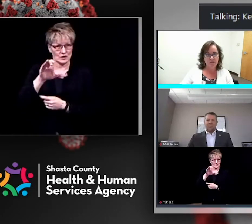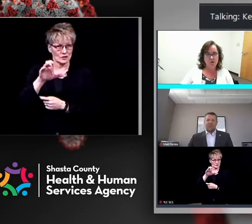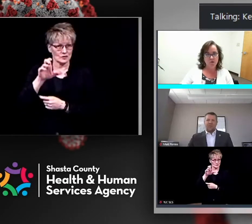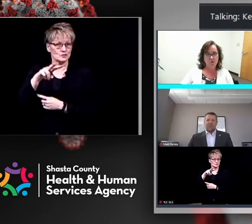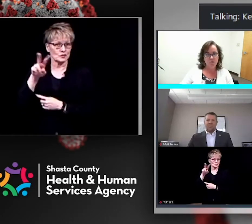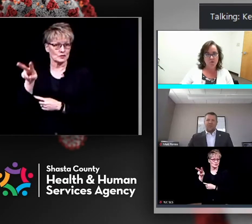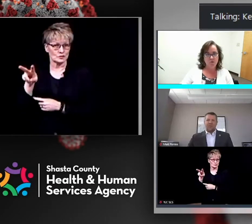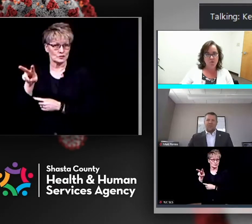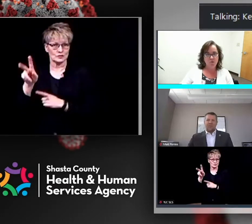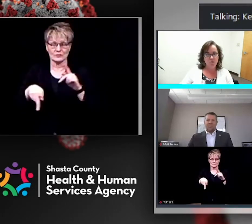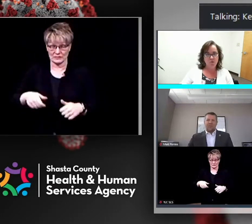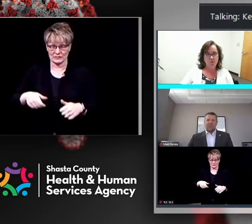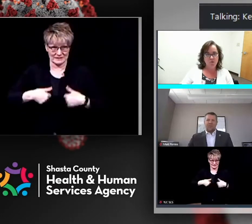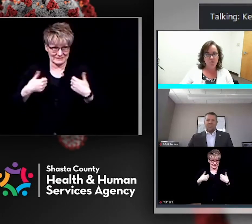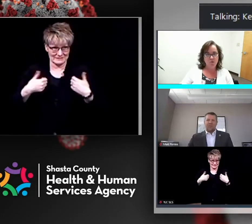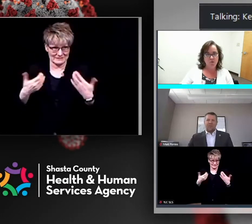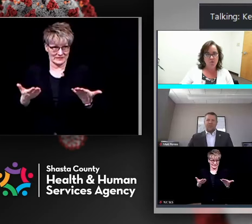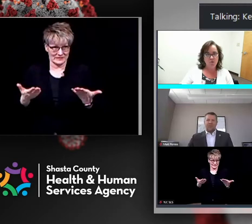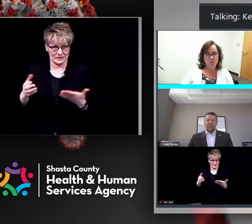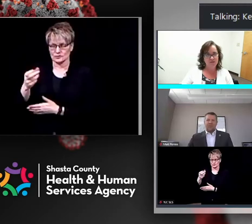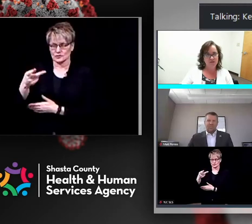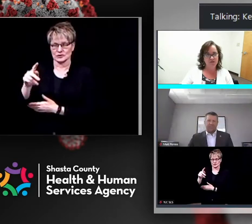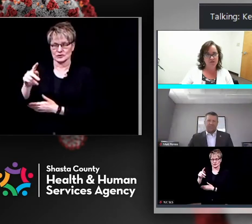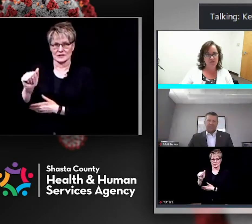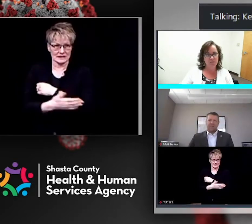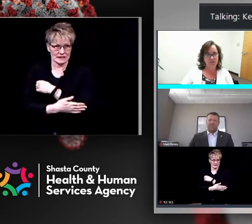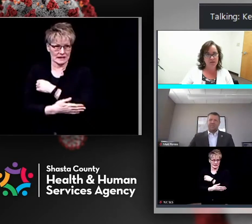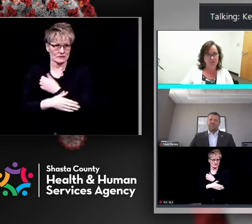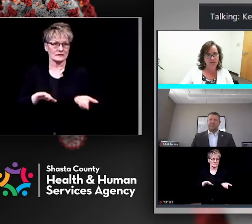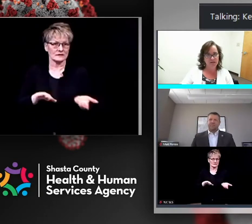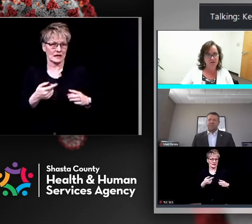With us today, we have Robin Schurig. She's the Director of the Public Health Branch of the Health